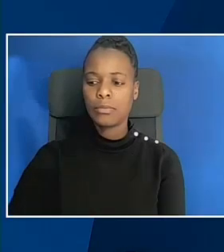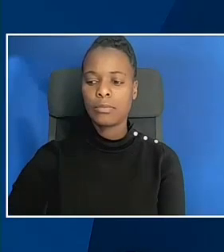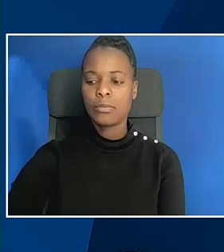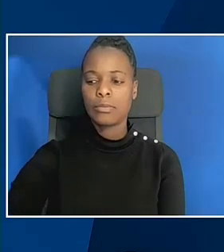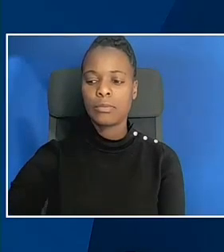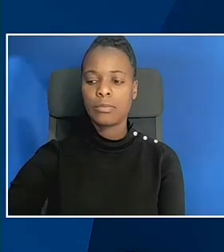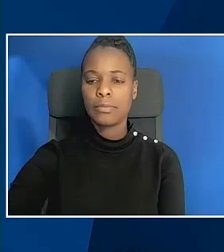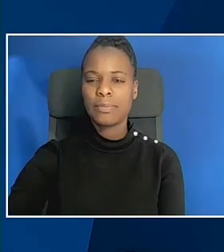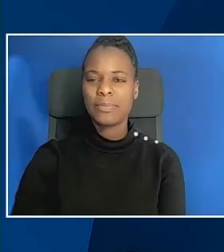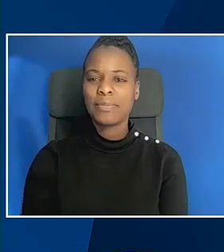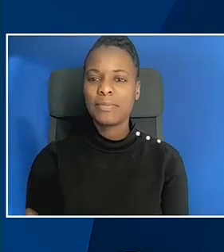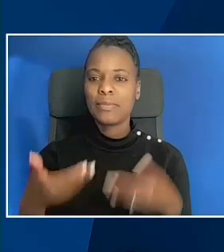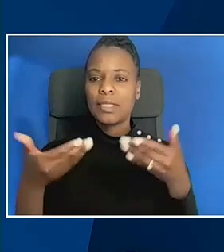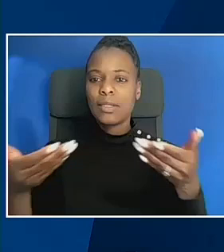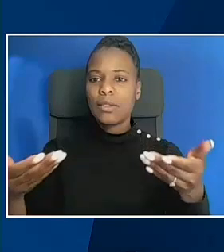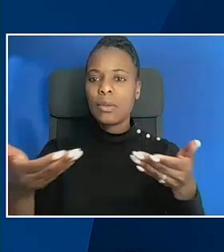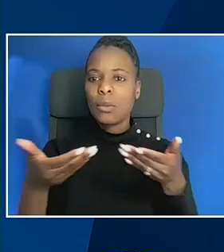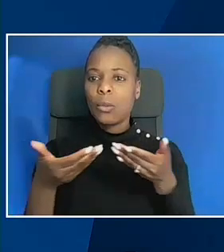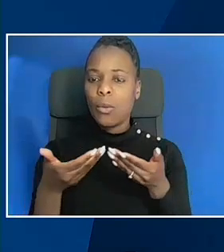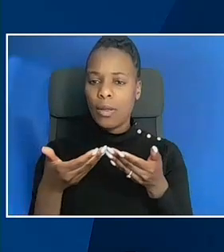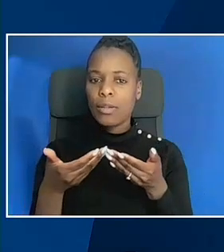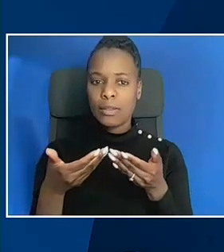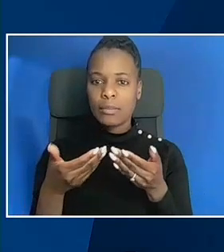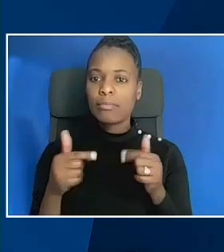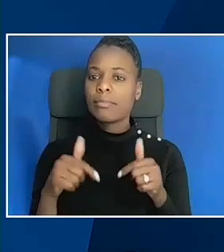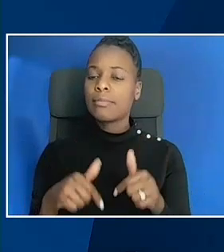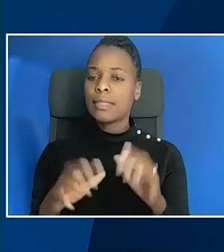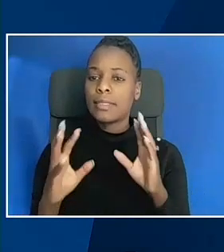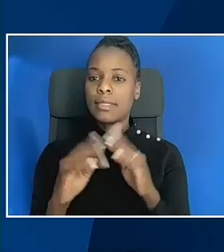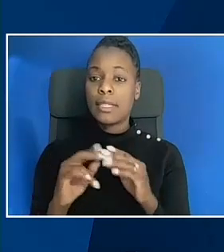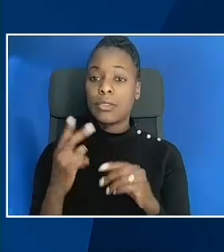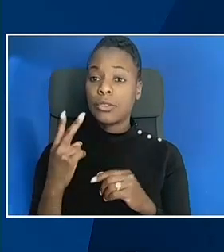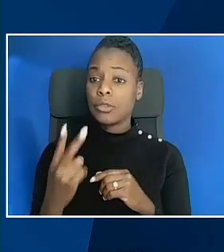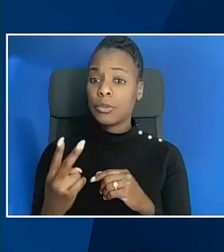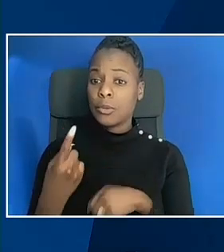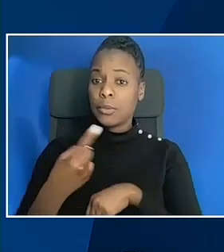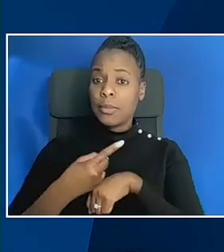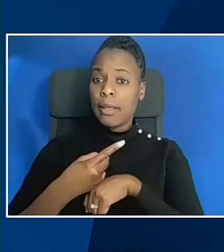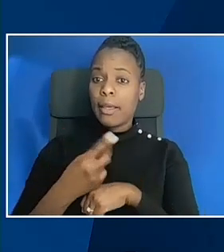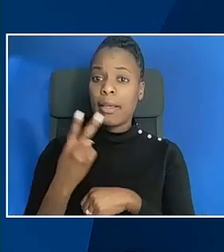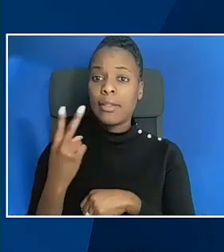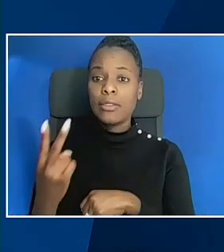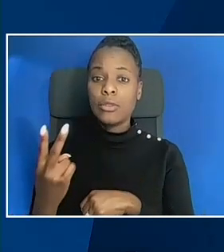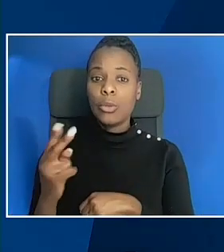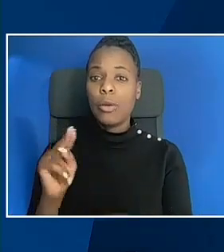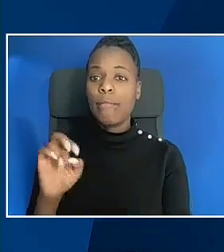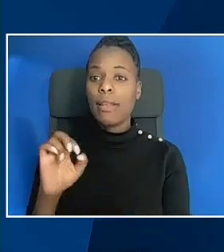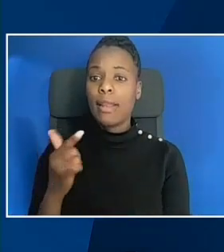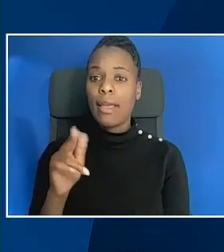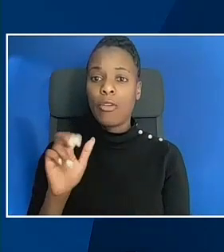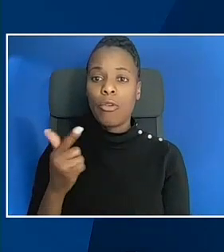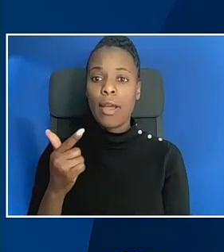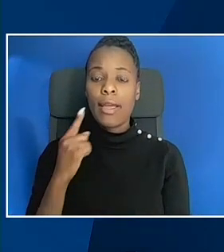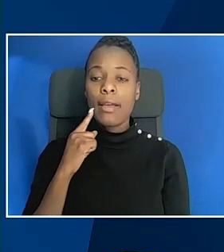Welcome. Welcome to session two, day two, of the neg reg for program integrity and